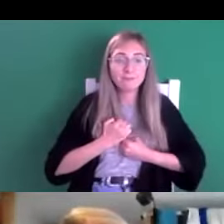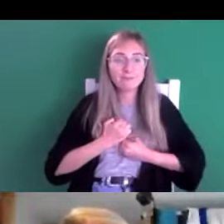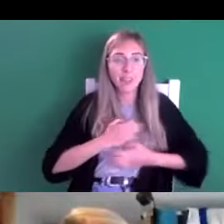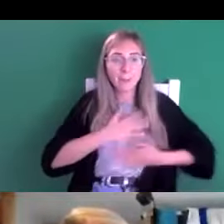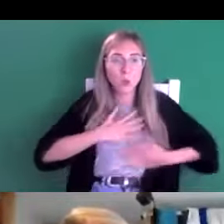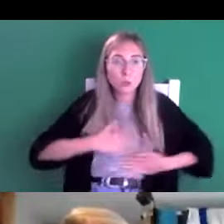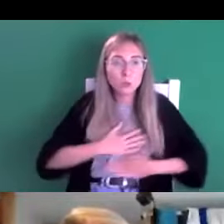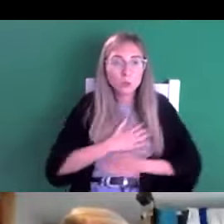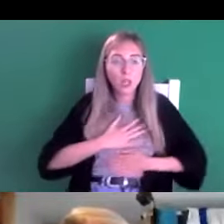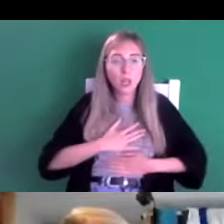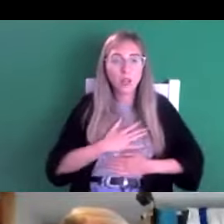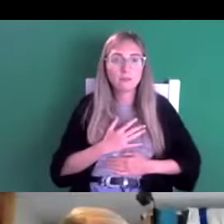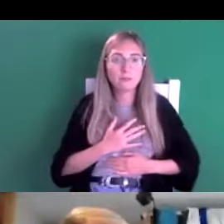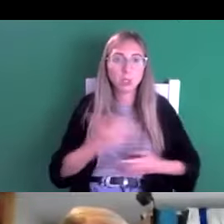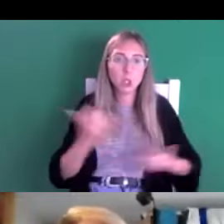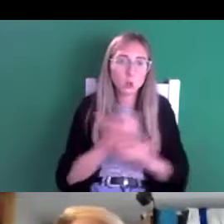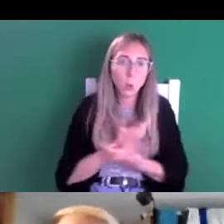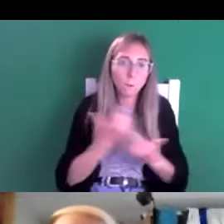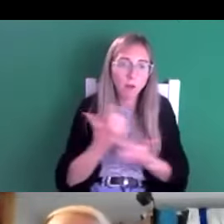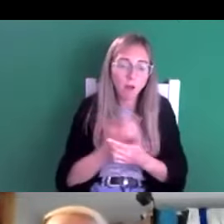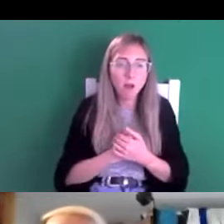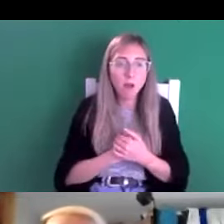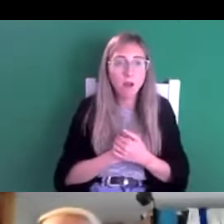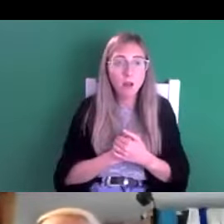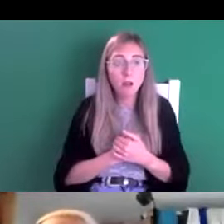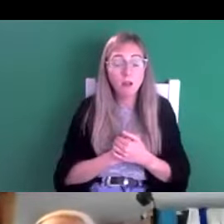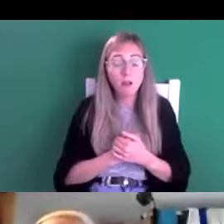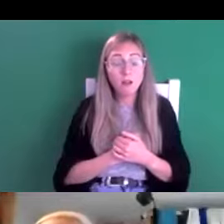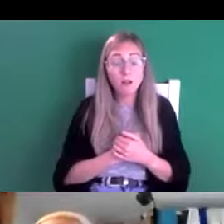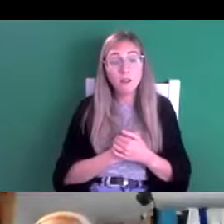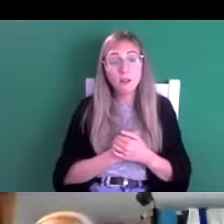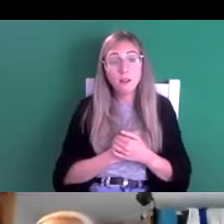but then again i'm still i'm setting a bar and you could if you want to be tried you can be